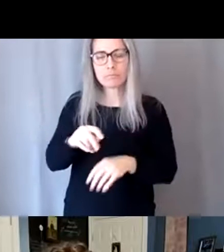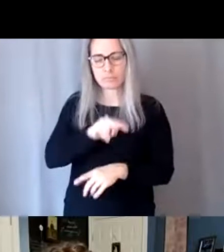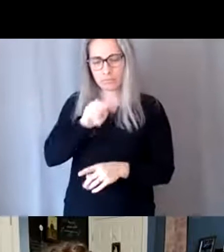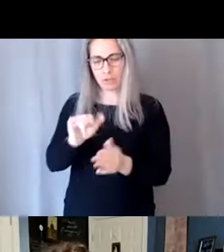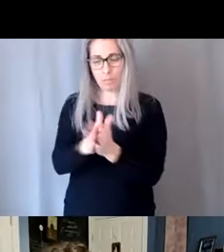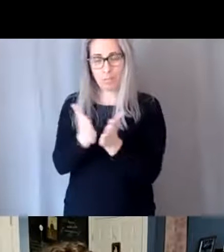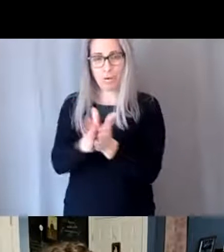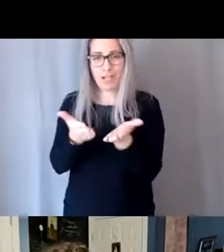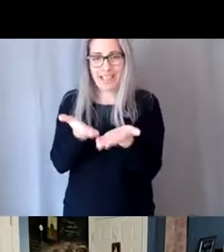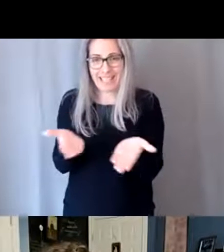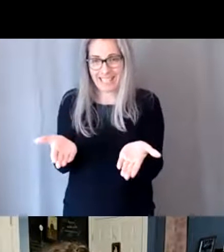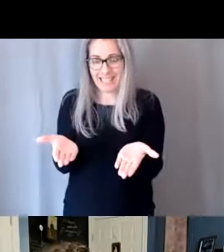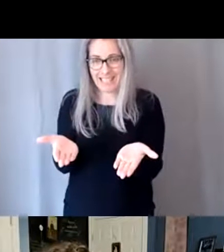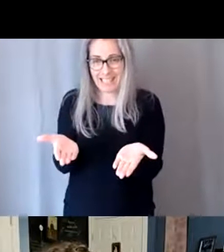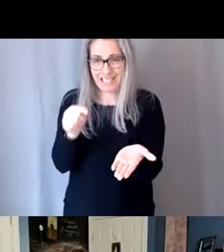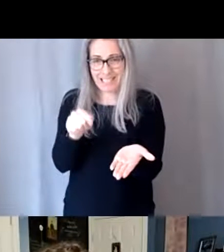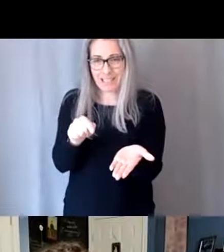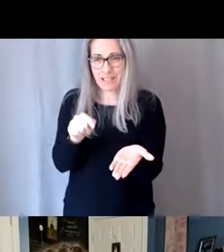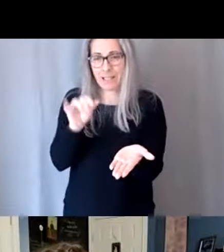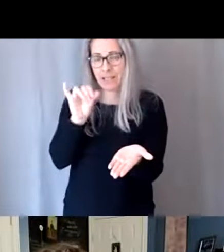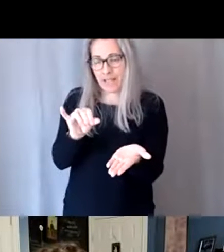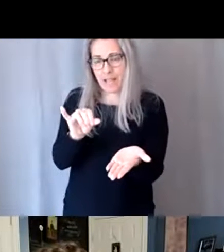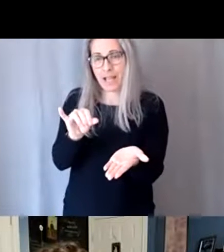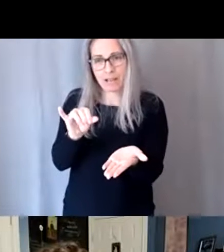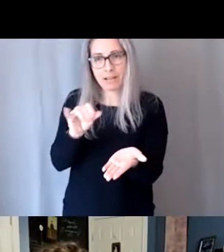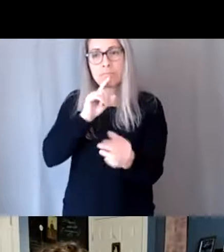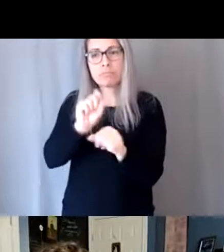that mediates a particular cultural understanding